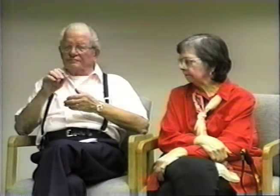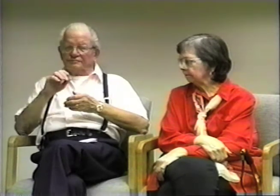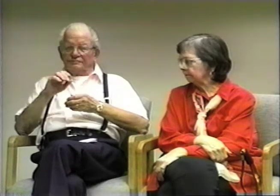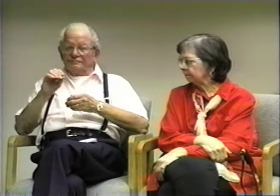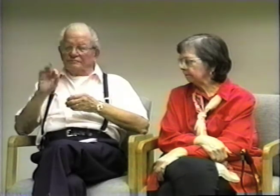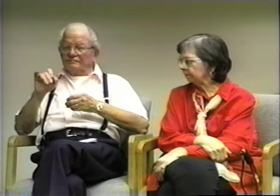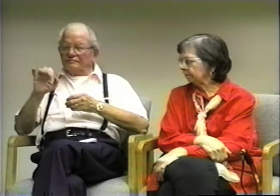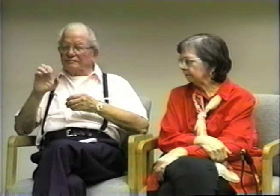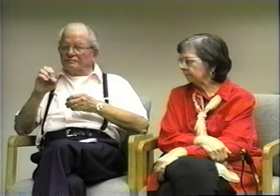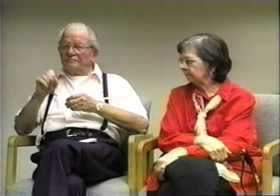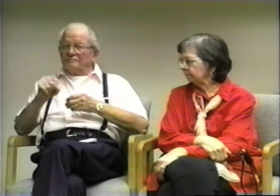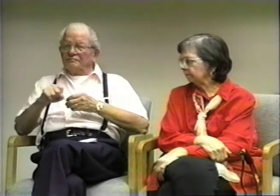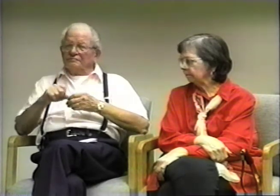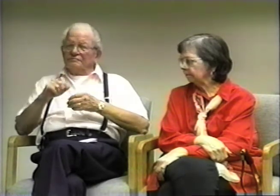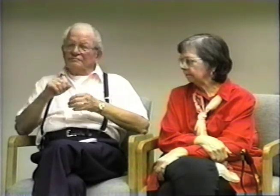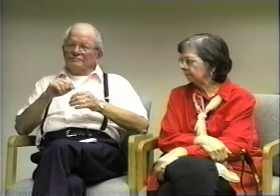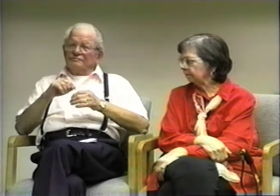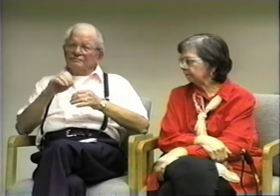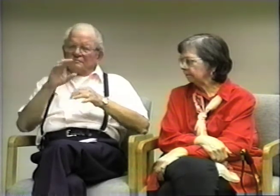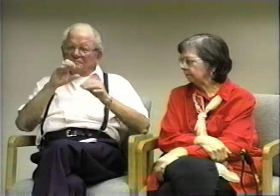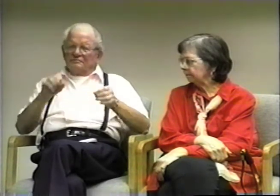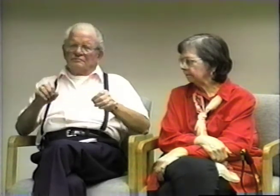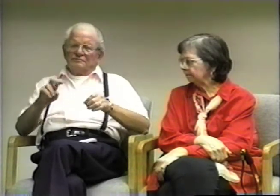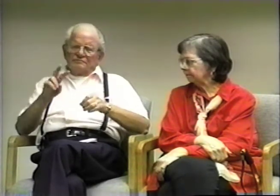and have held several different offices: